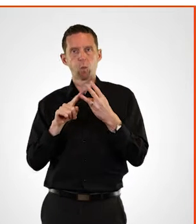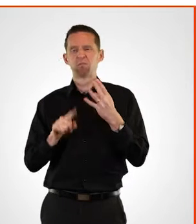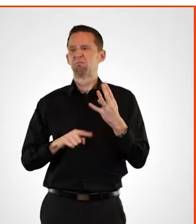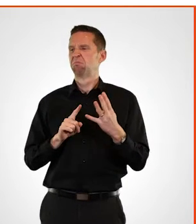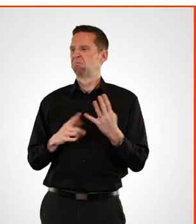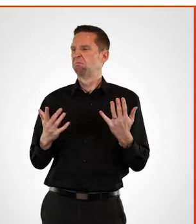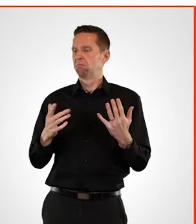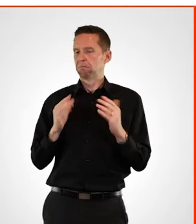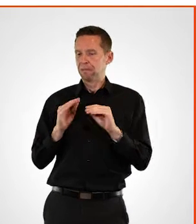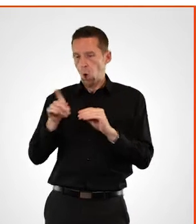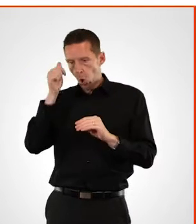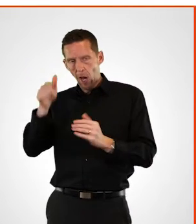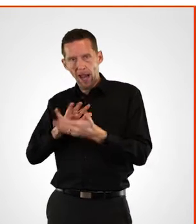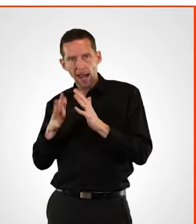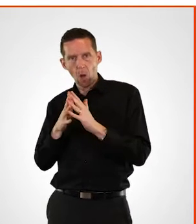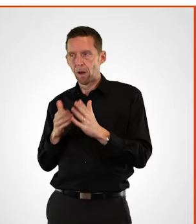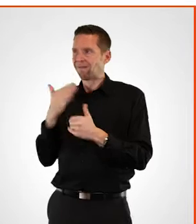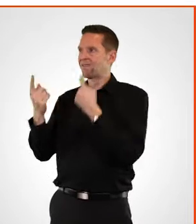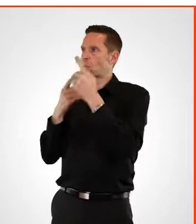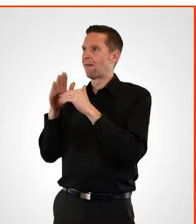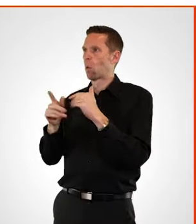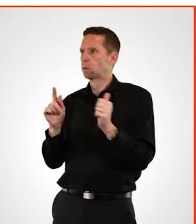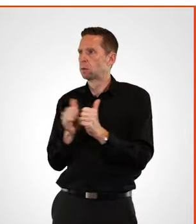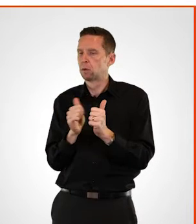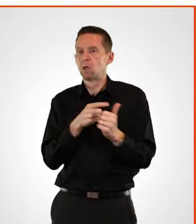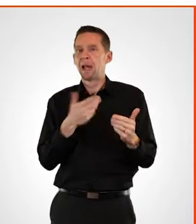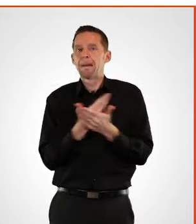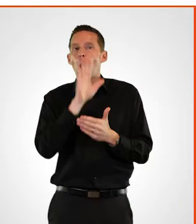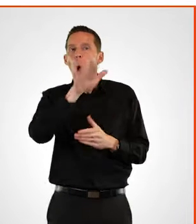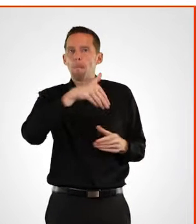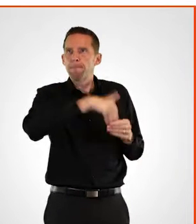they know how to provide information on documents